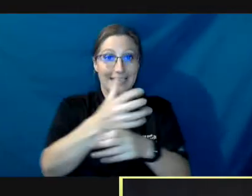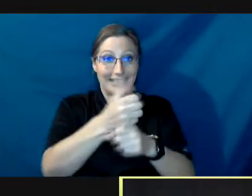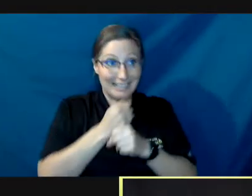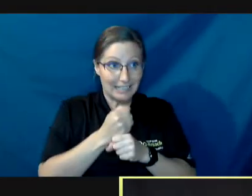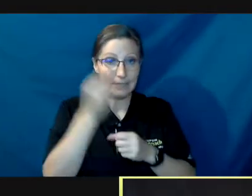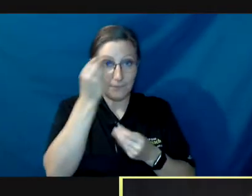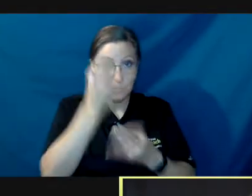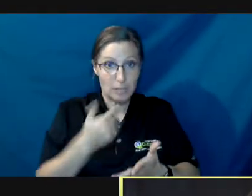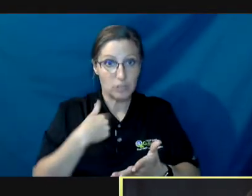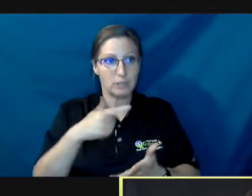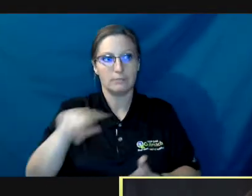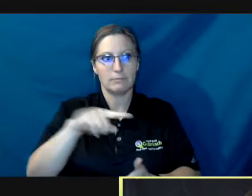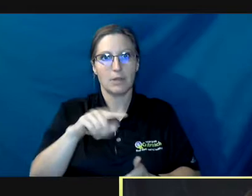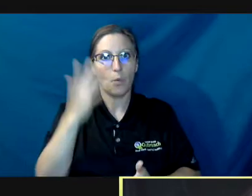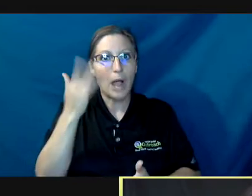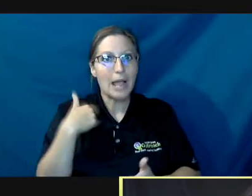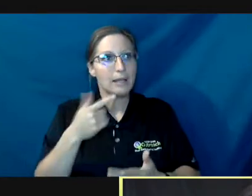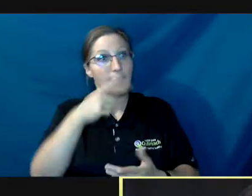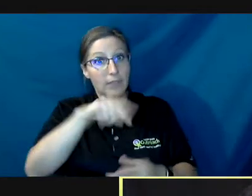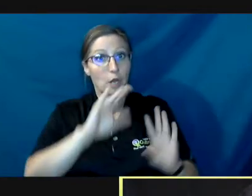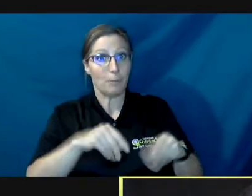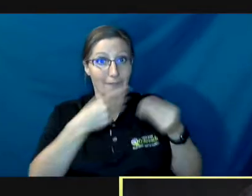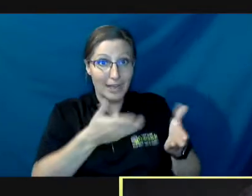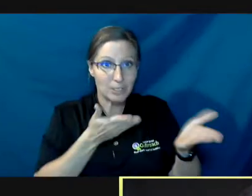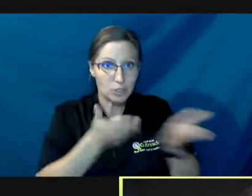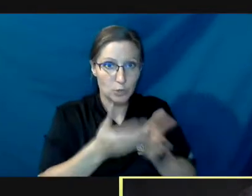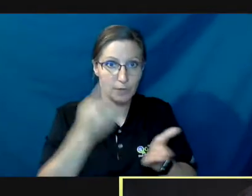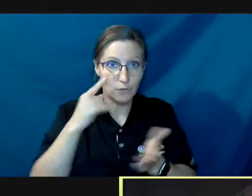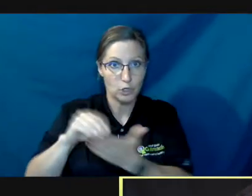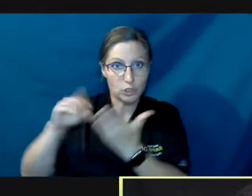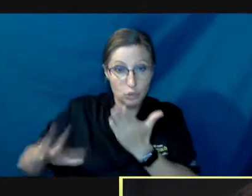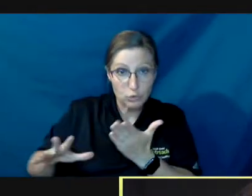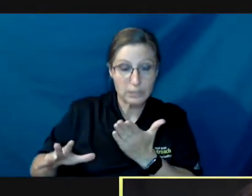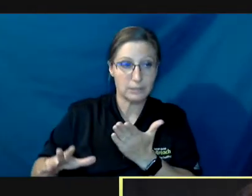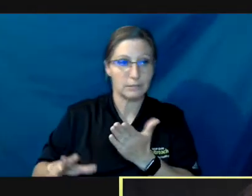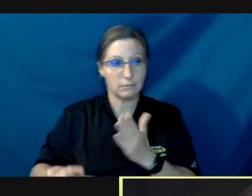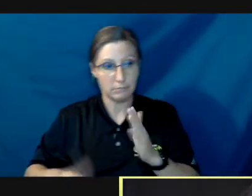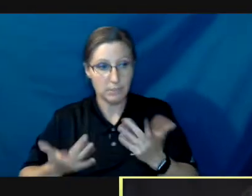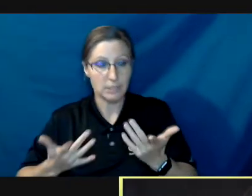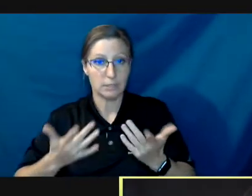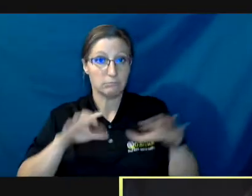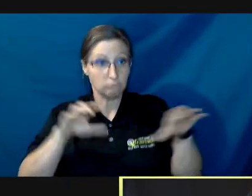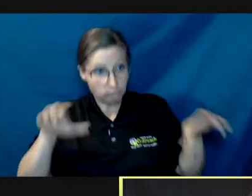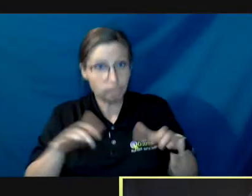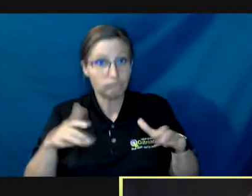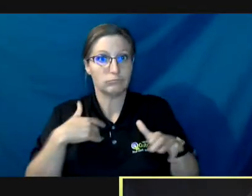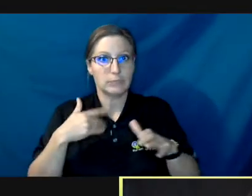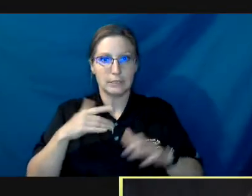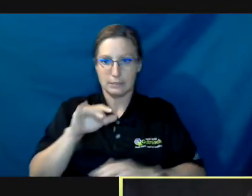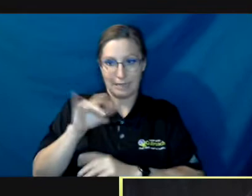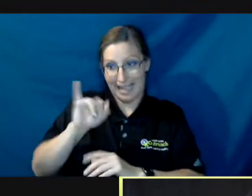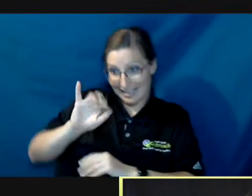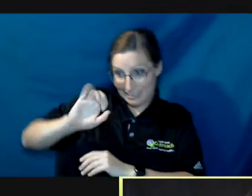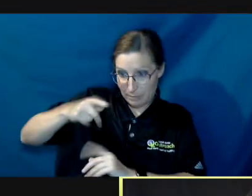so they can better provide the services that they're asked to perform from the IEP itself.